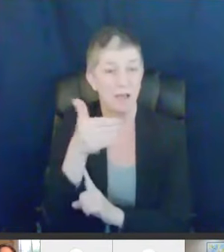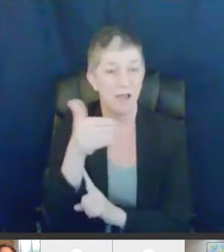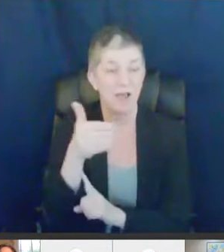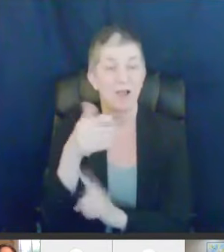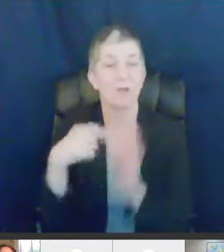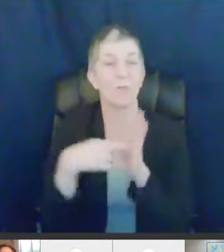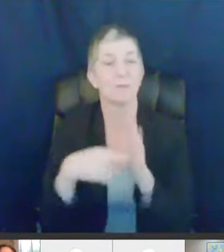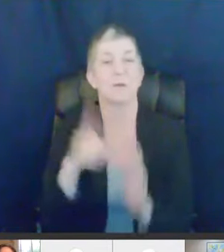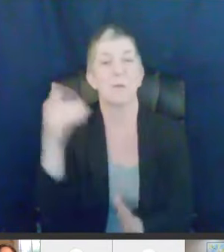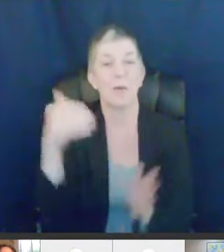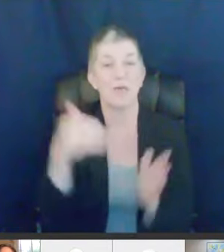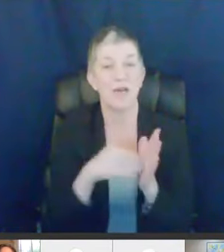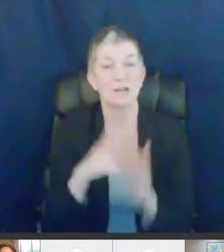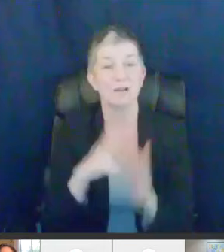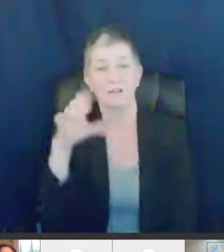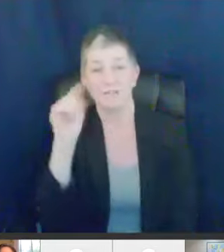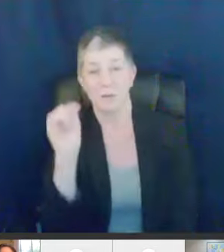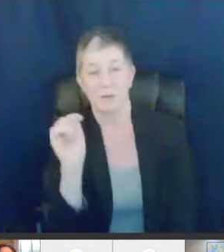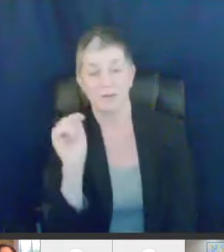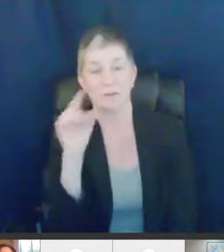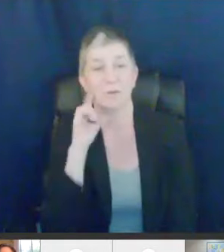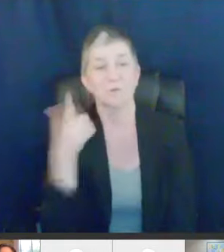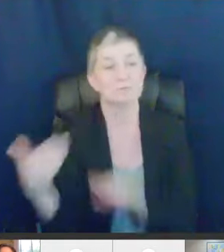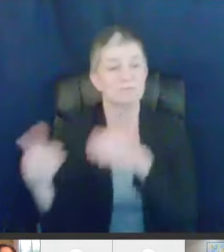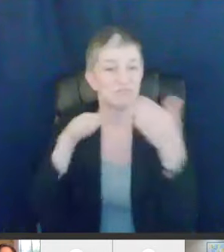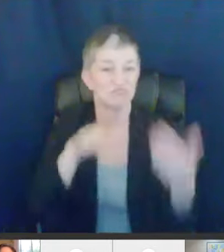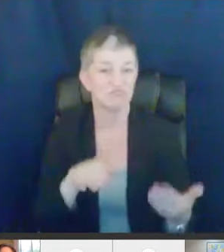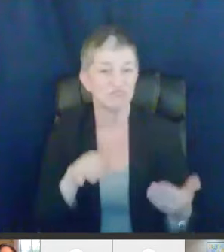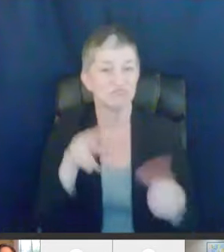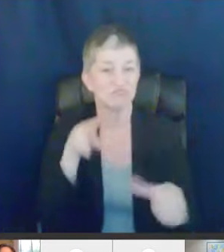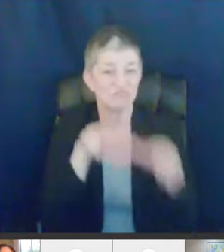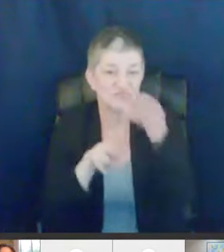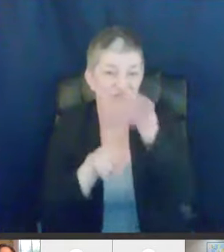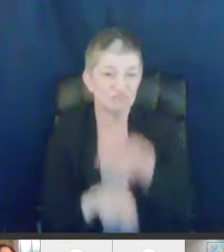veterans that have been laid to rest here in Montgomery County and please